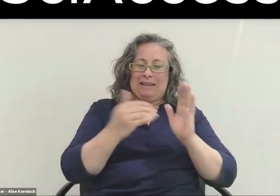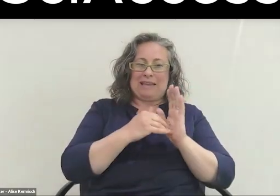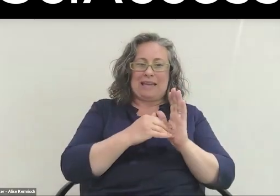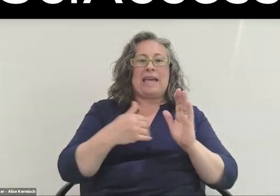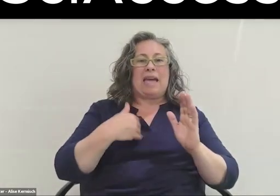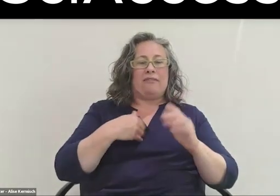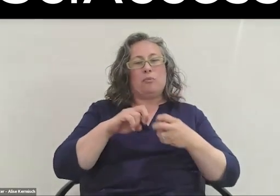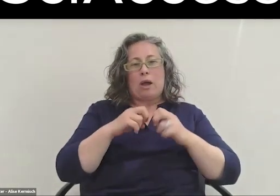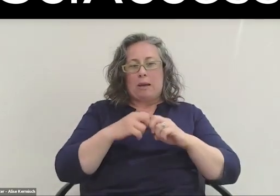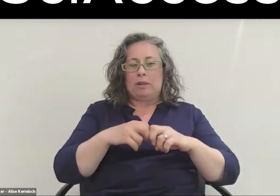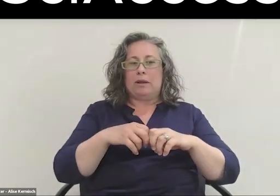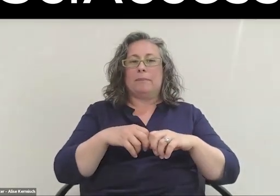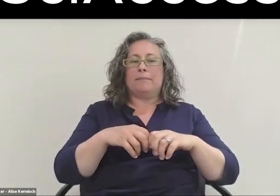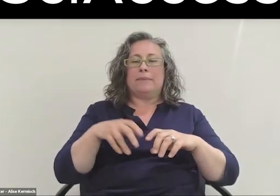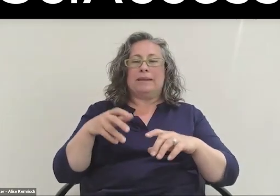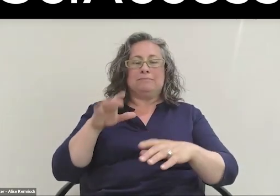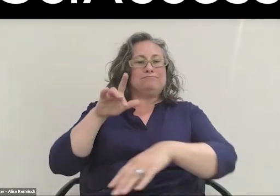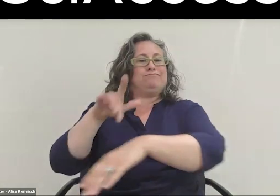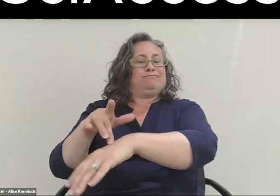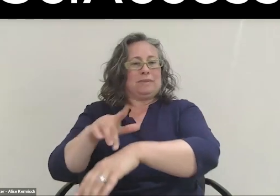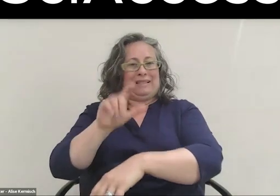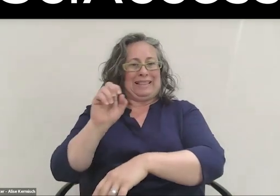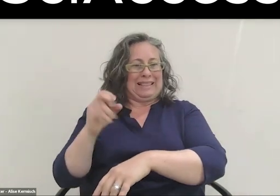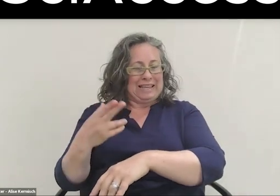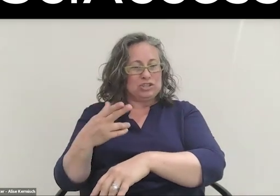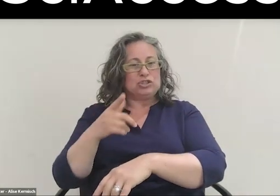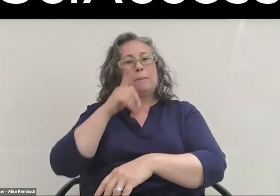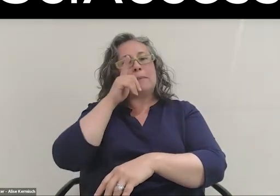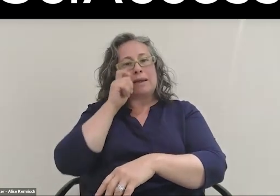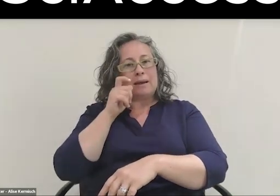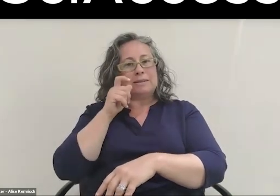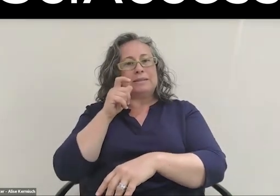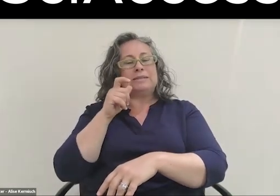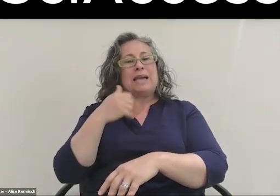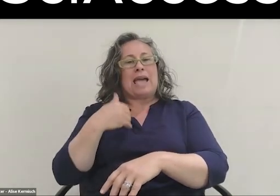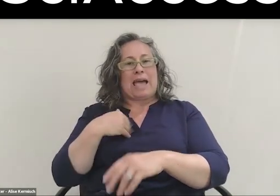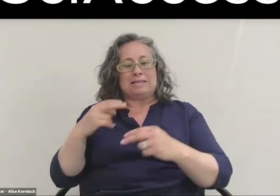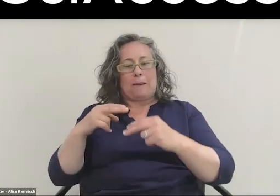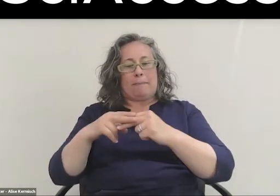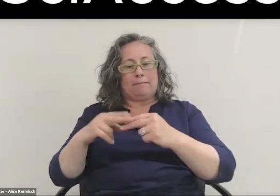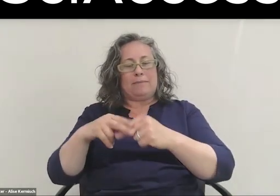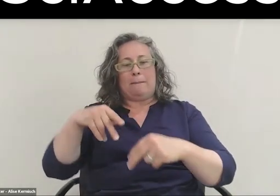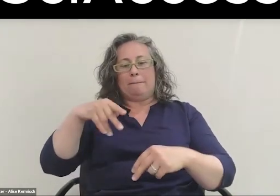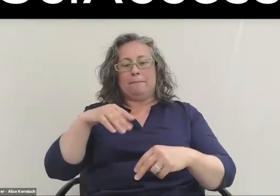accessing the leash, because it involves buckles and latches that he can't really use,